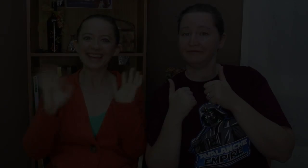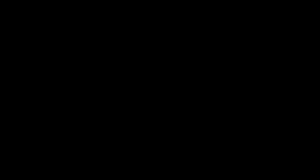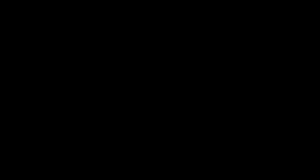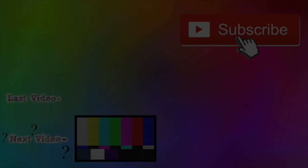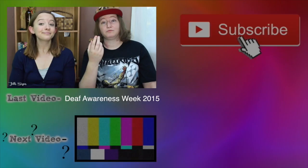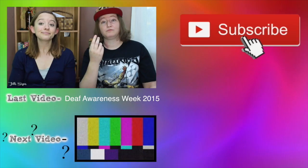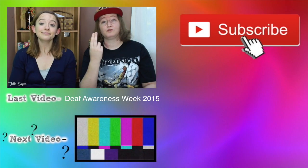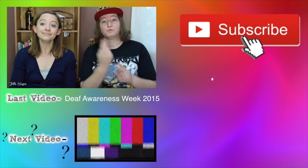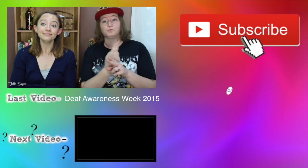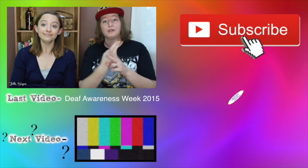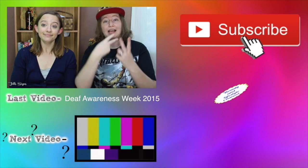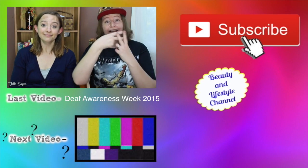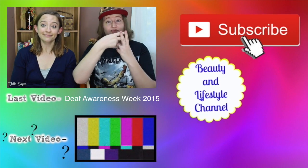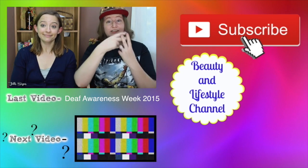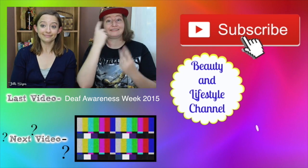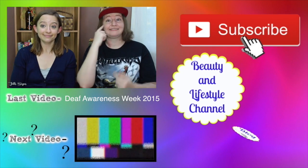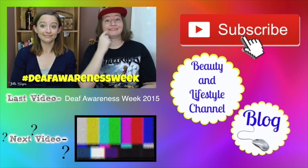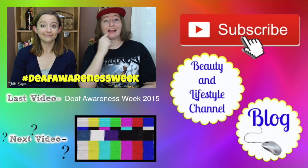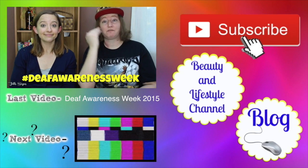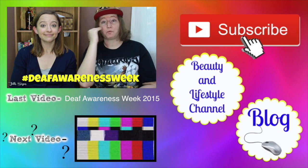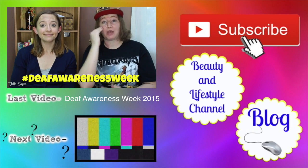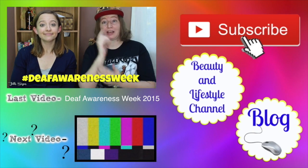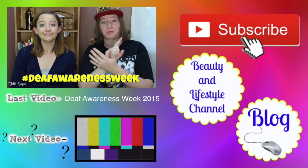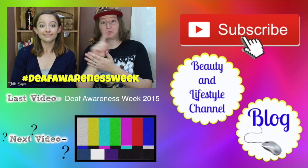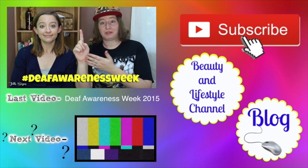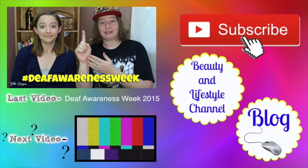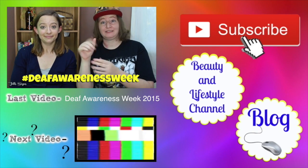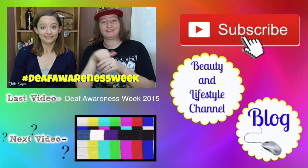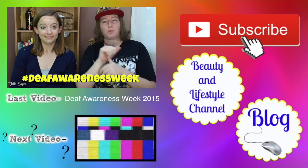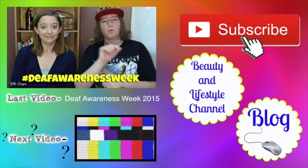(click, boop, boop) [Jenna] Right use the hashtag